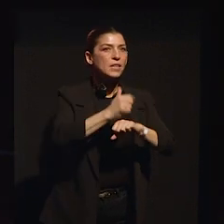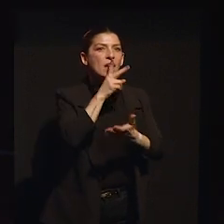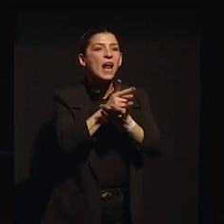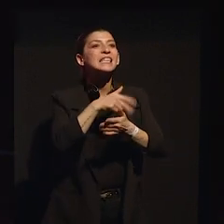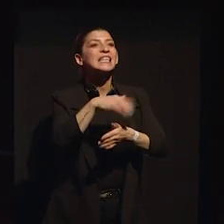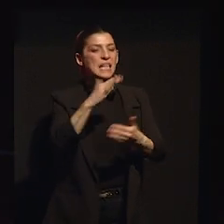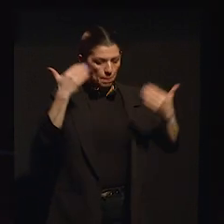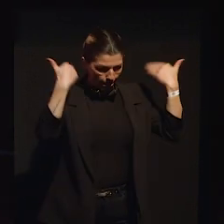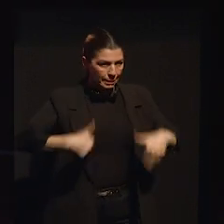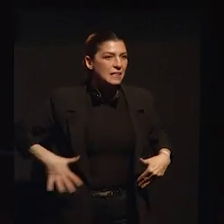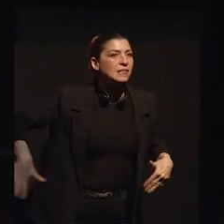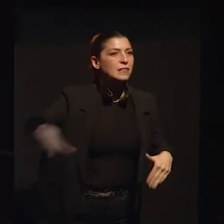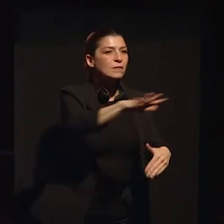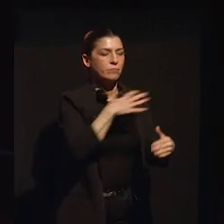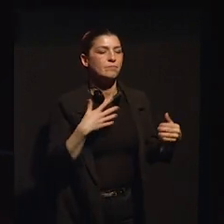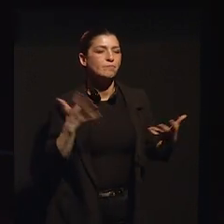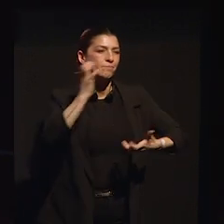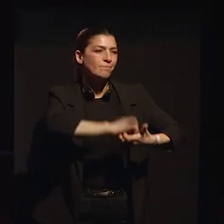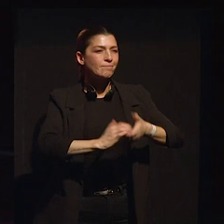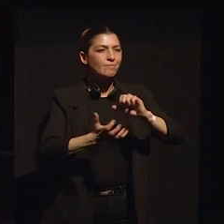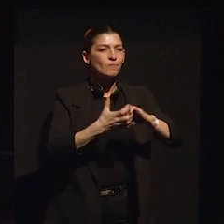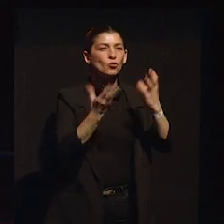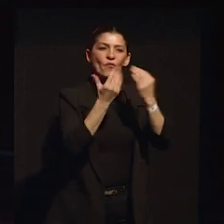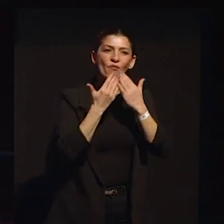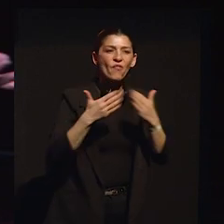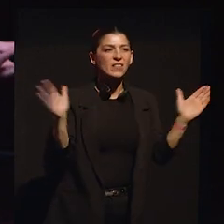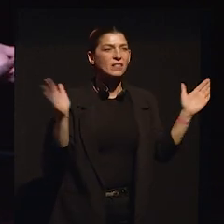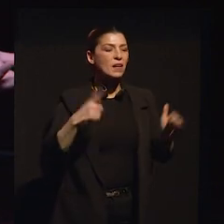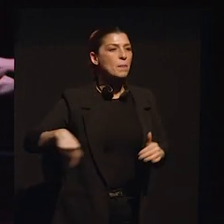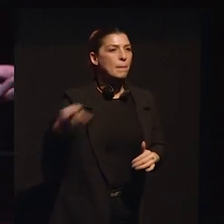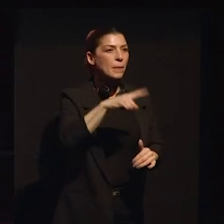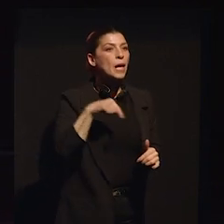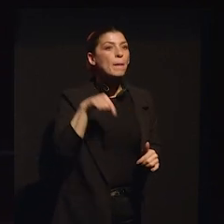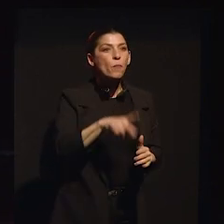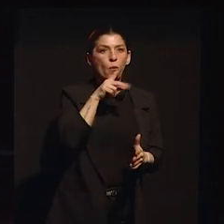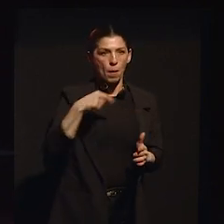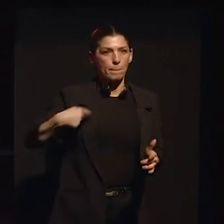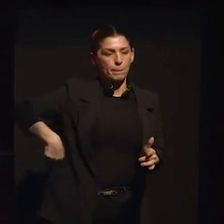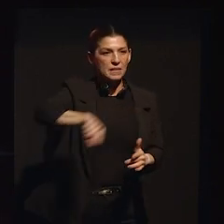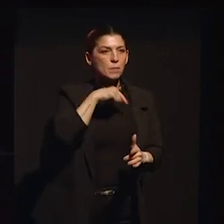but we, not those who decide at those high-up places, us, ordinary people, we are so many.